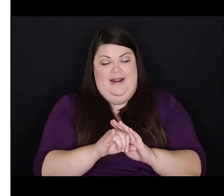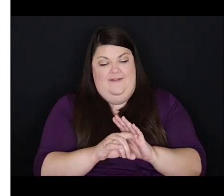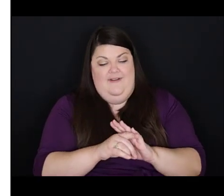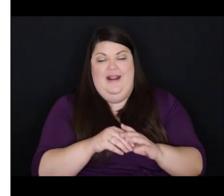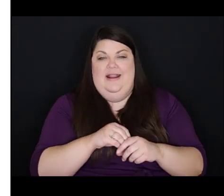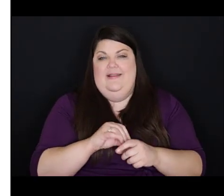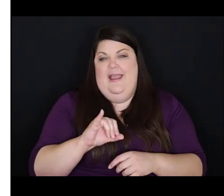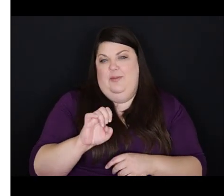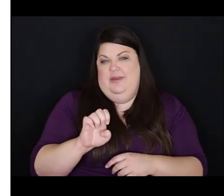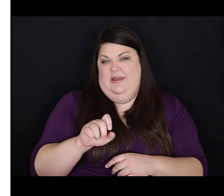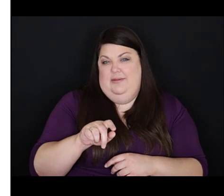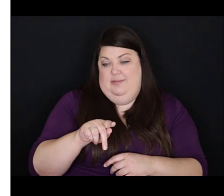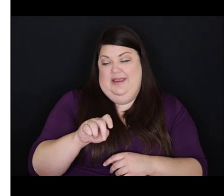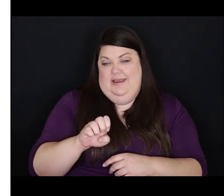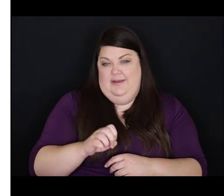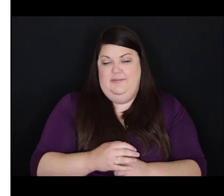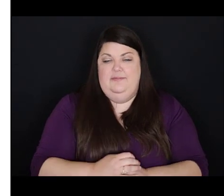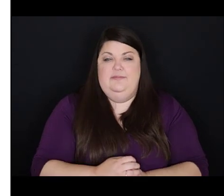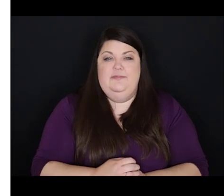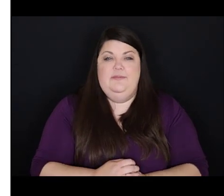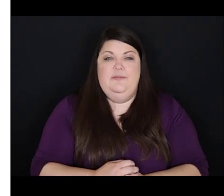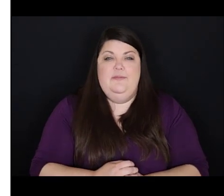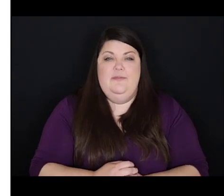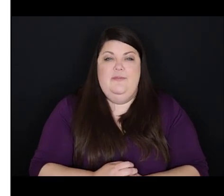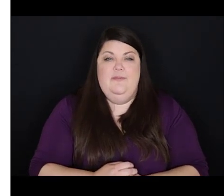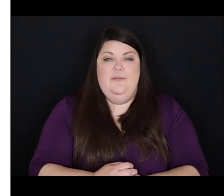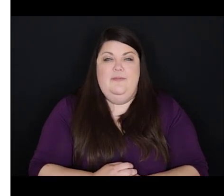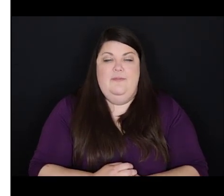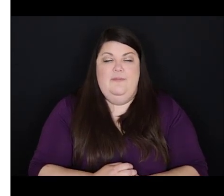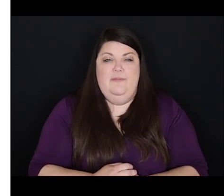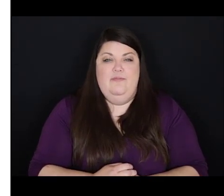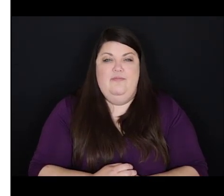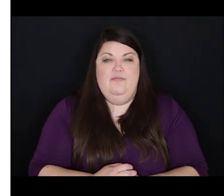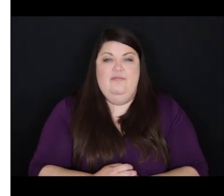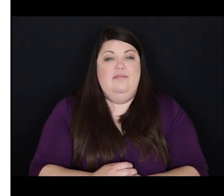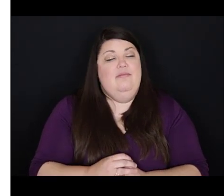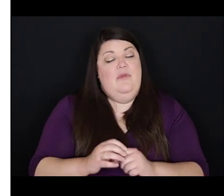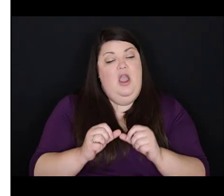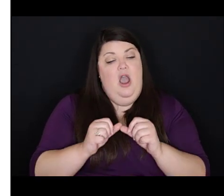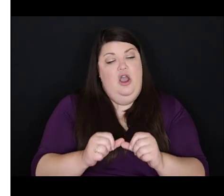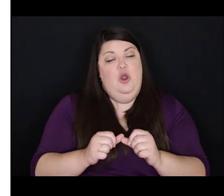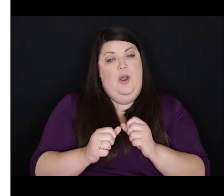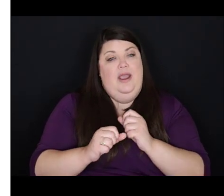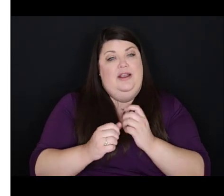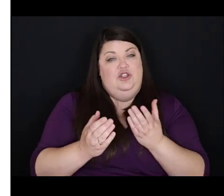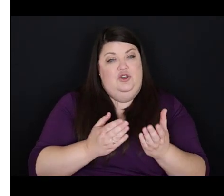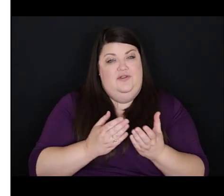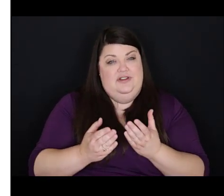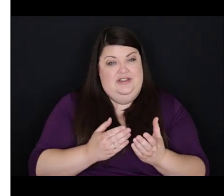Ongoing services are furnished by the VR agency, using funds under the Supported